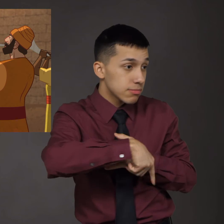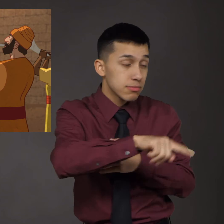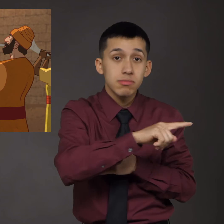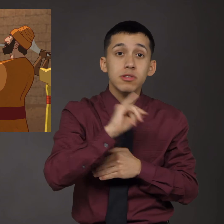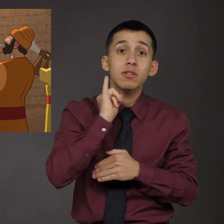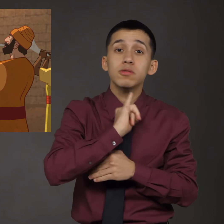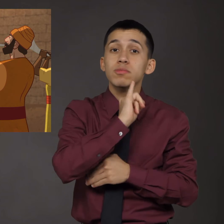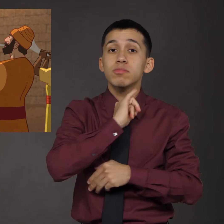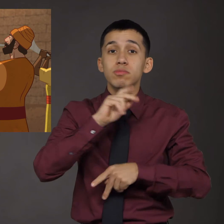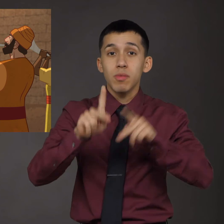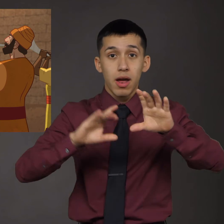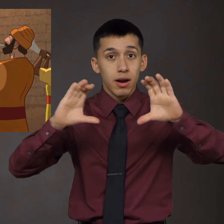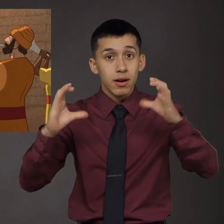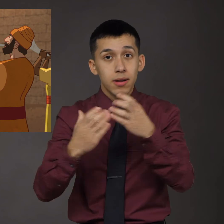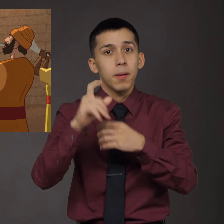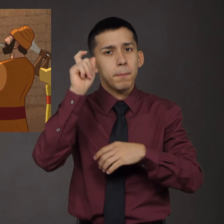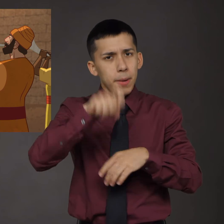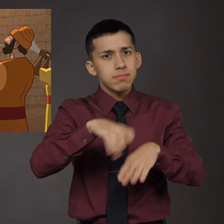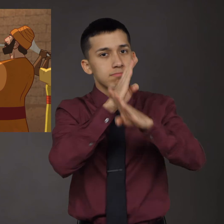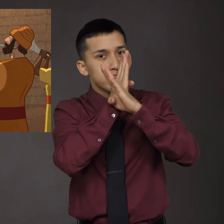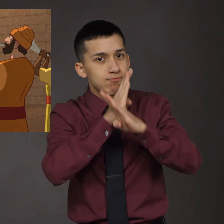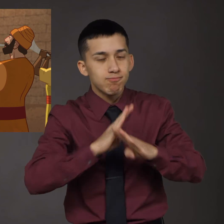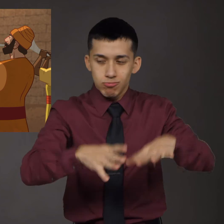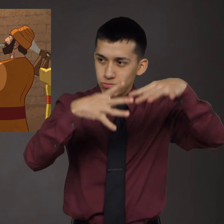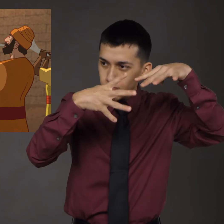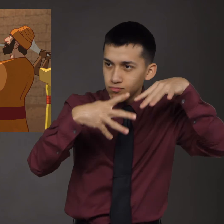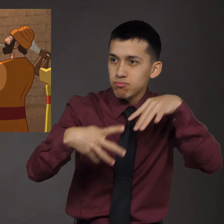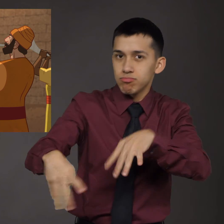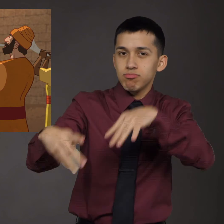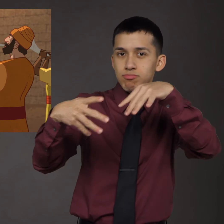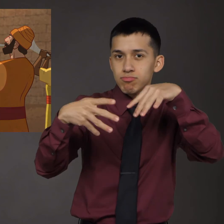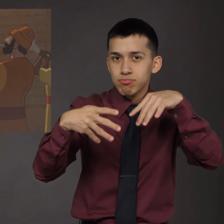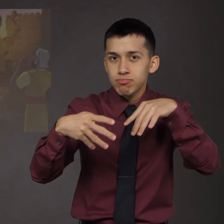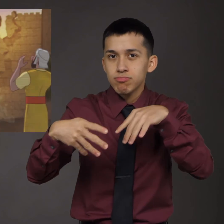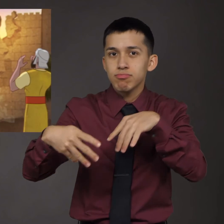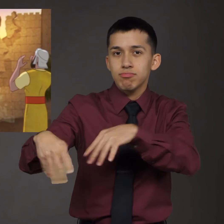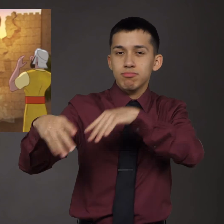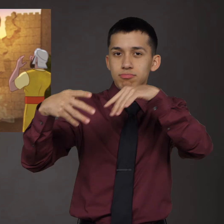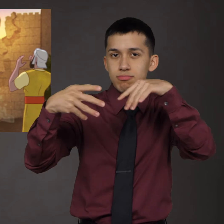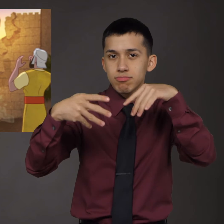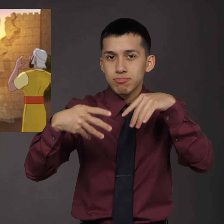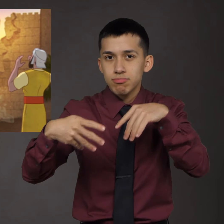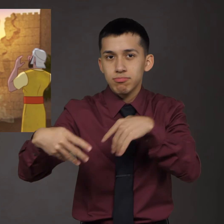All the other Israelites were silent.